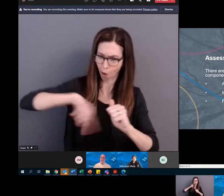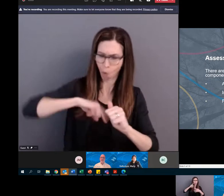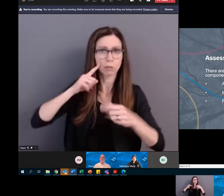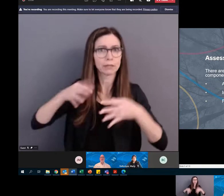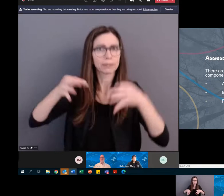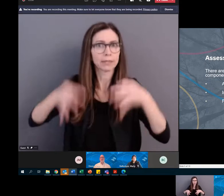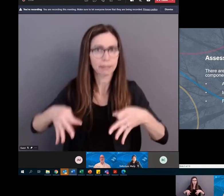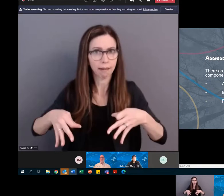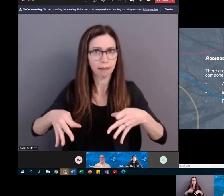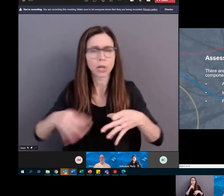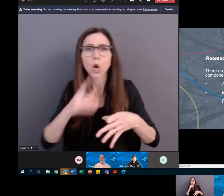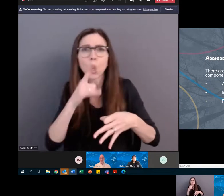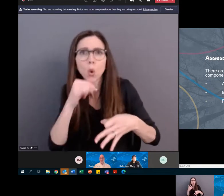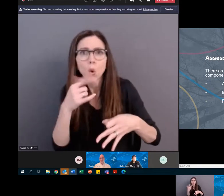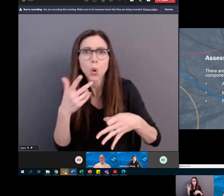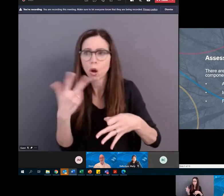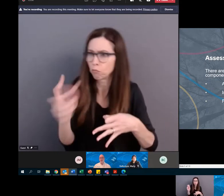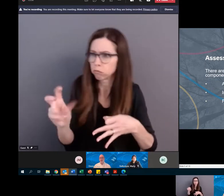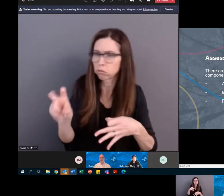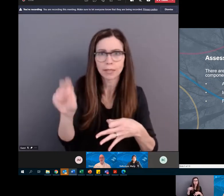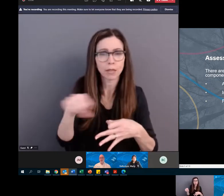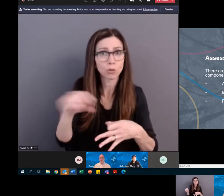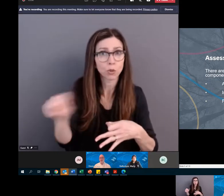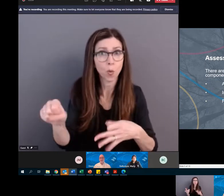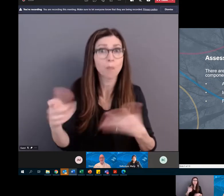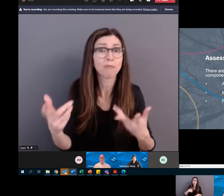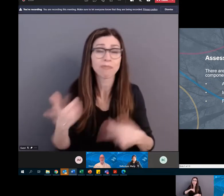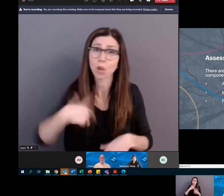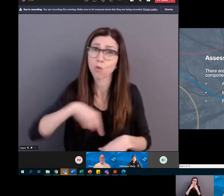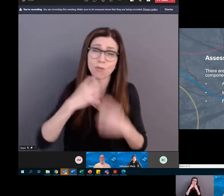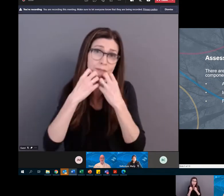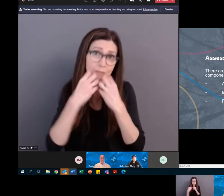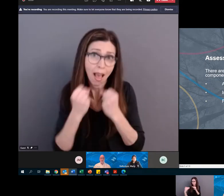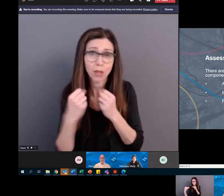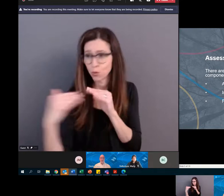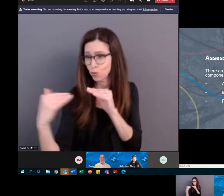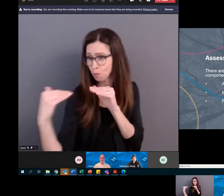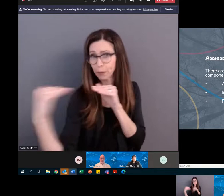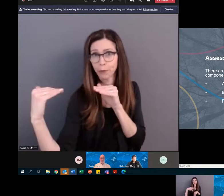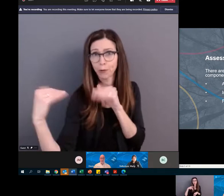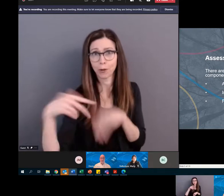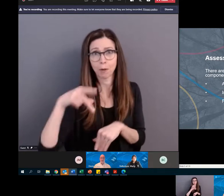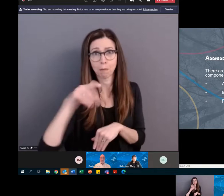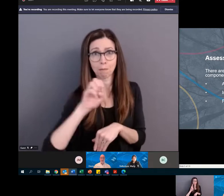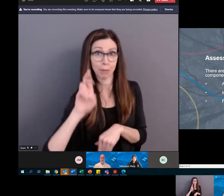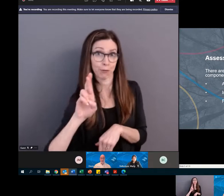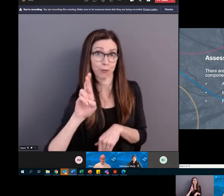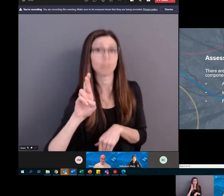Council’s decision-making process. Eligible applications are assessed by